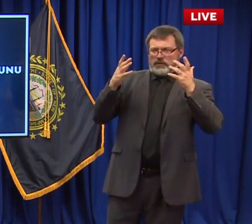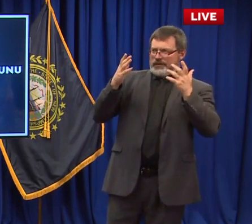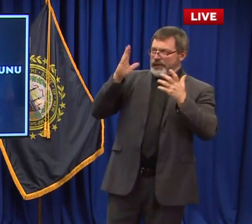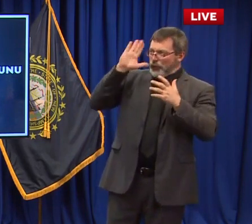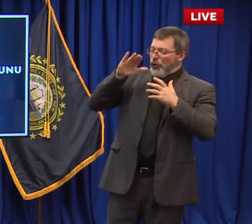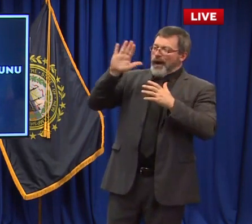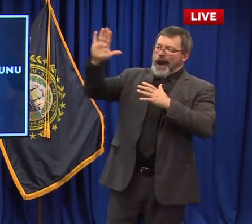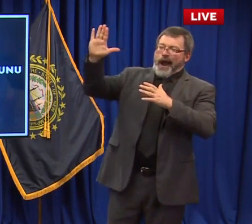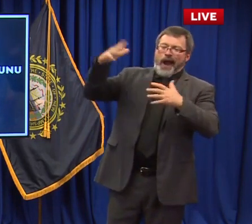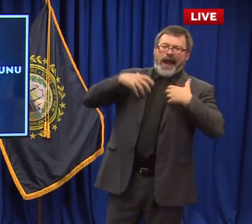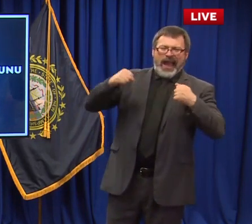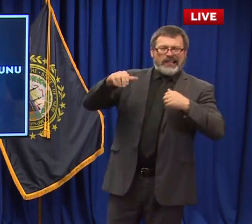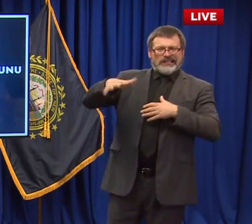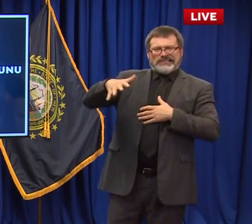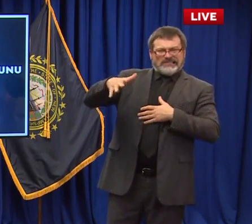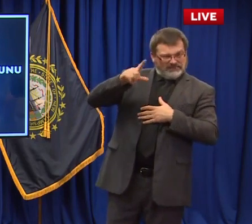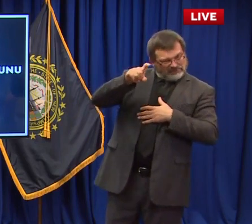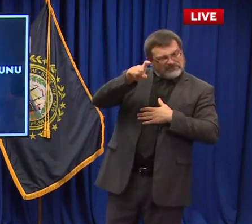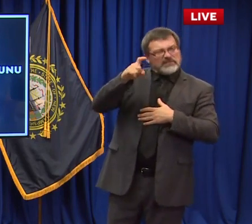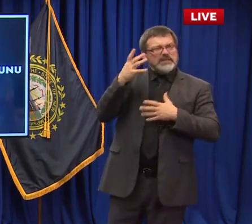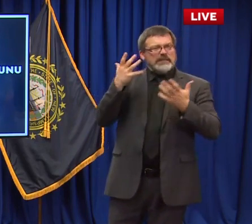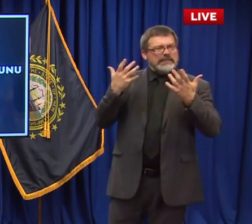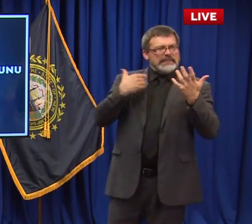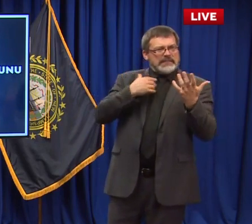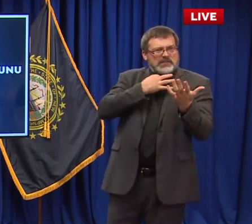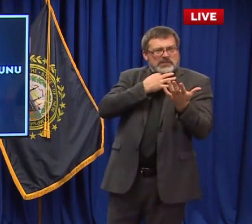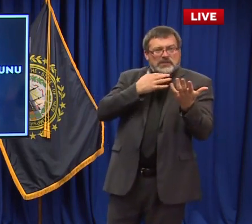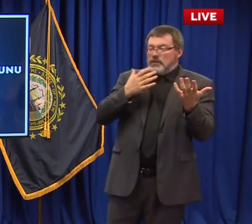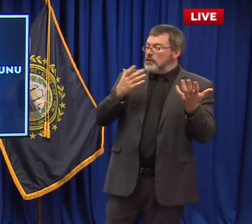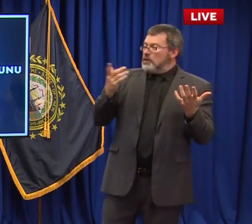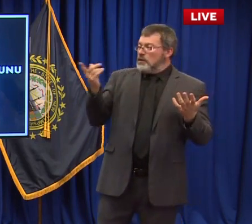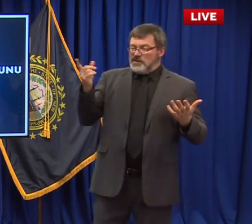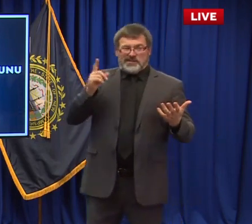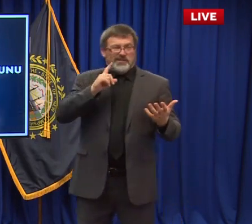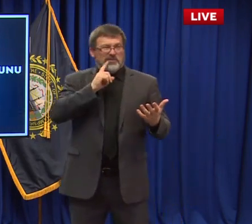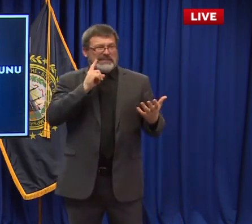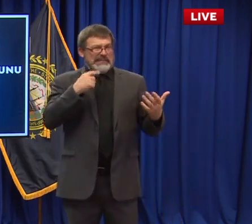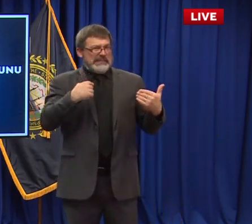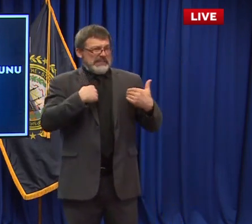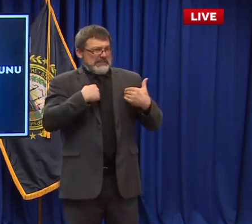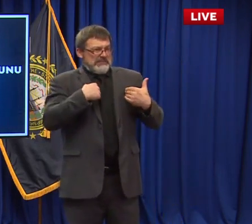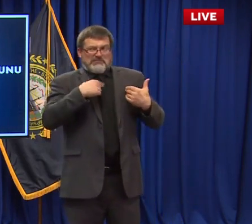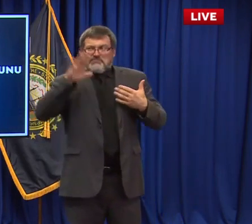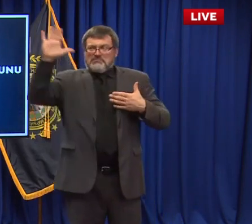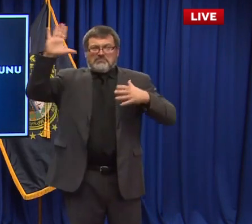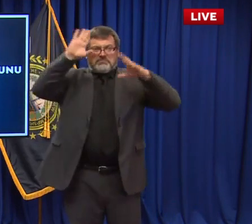IS IT APPROPRIATE FOR THE PRESIDENT TO HOLD A CAMPAIGN RALLY?